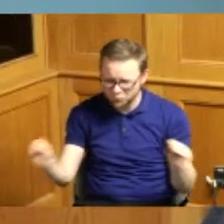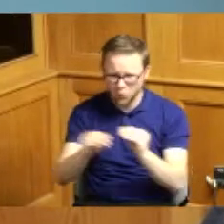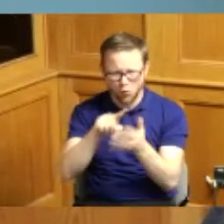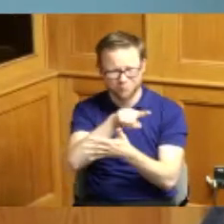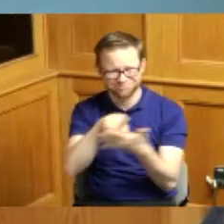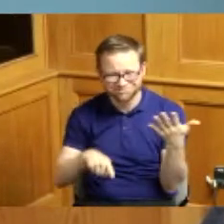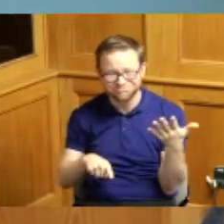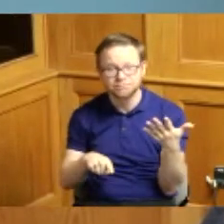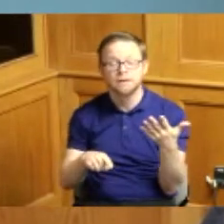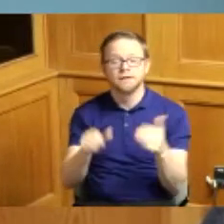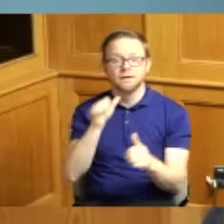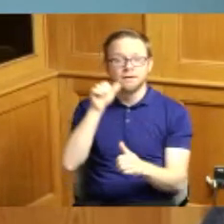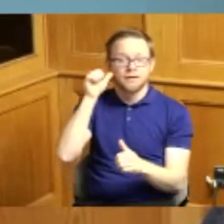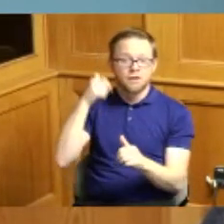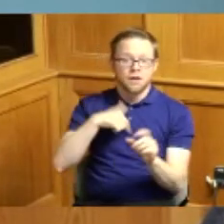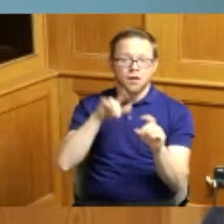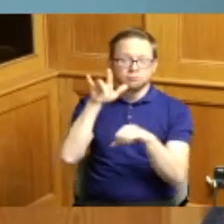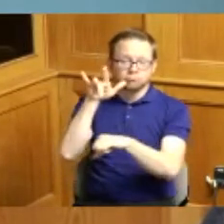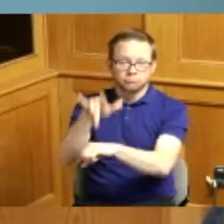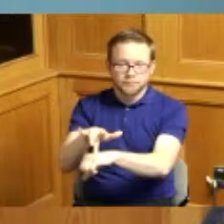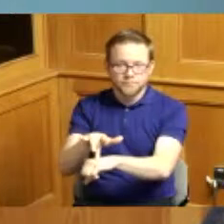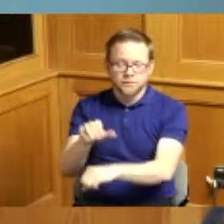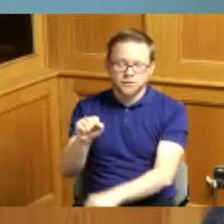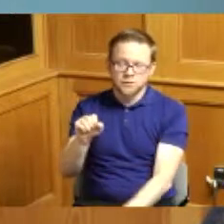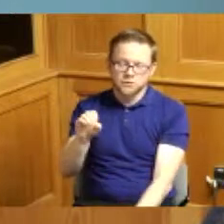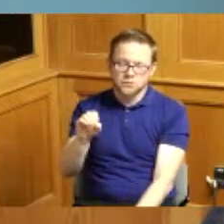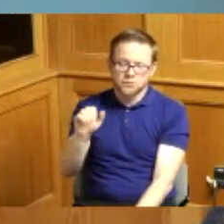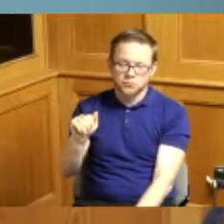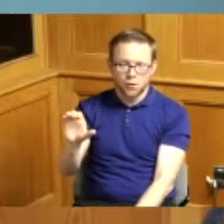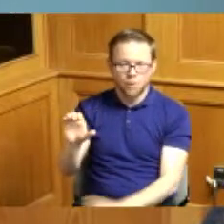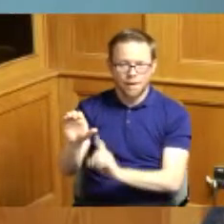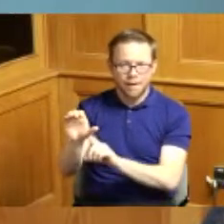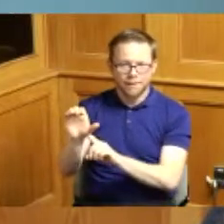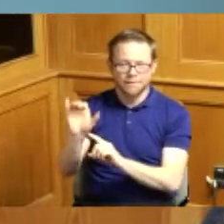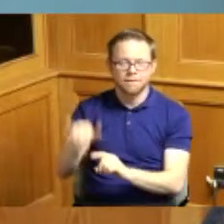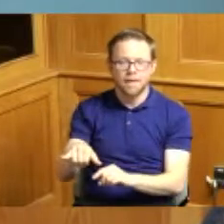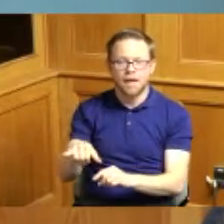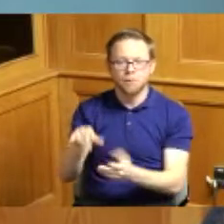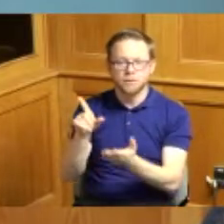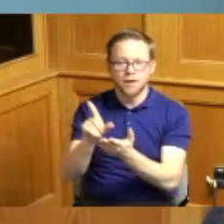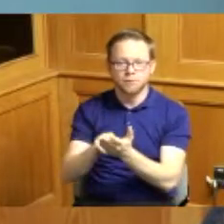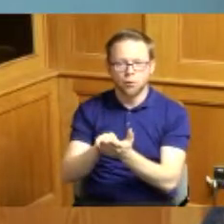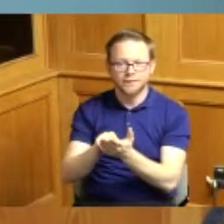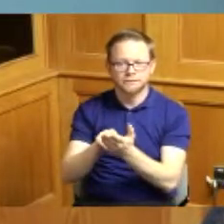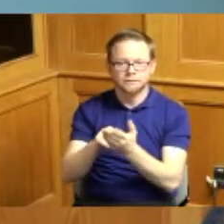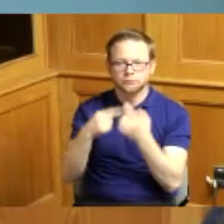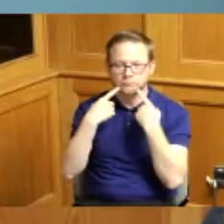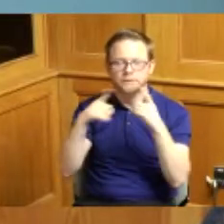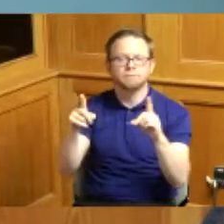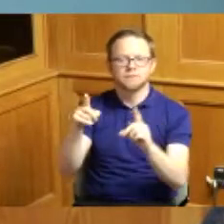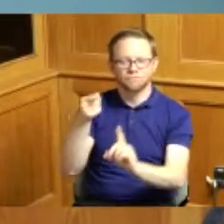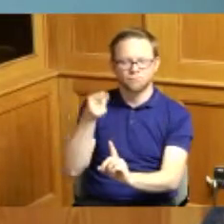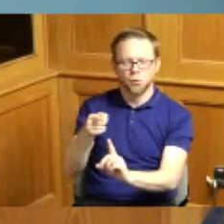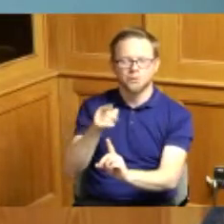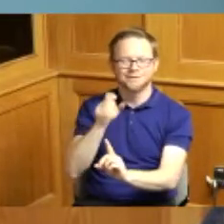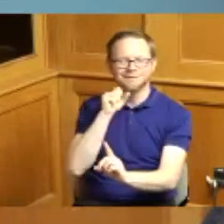uh yesterday to soak a press conference for senior housing and Kingsley and company